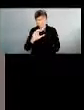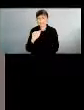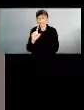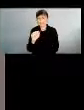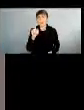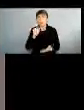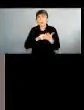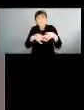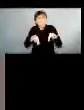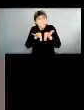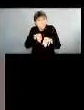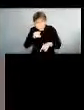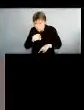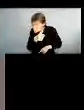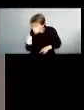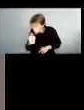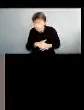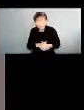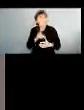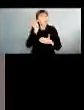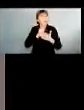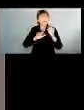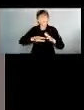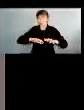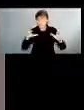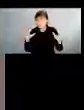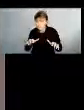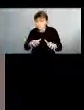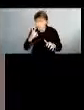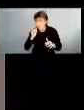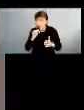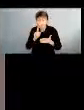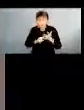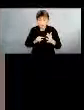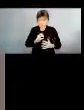what your goals are, and how this project will allow you to achieve them.